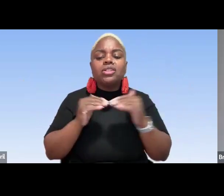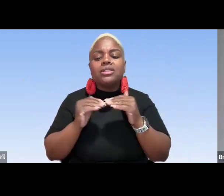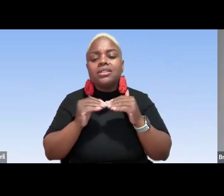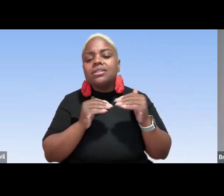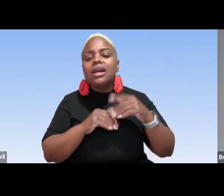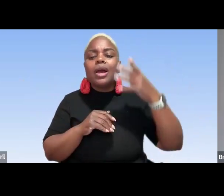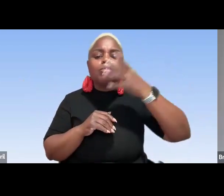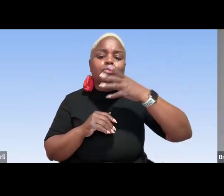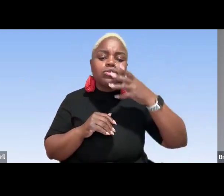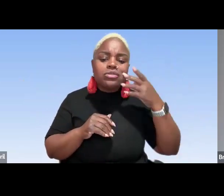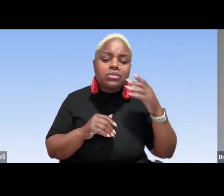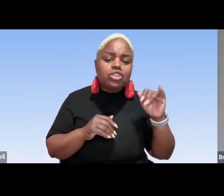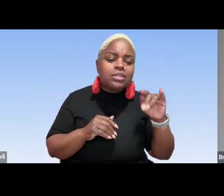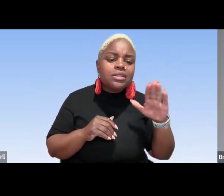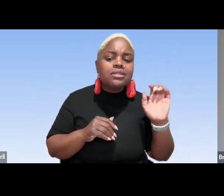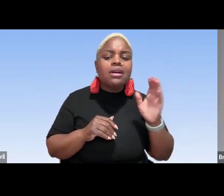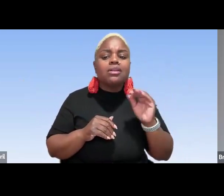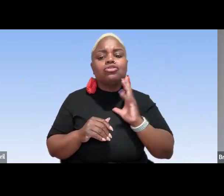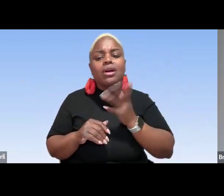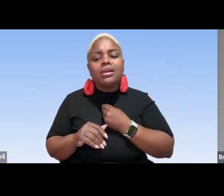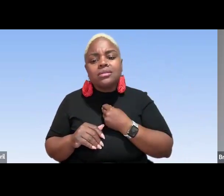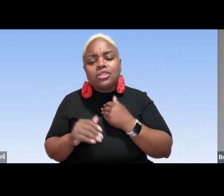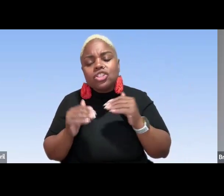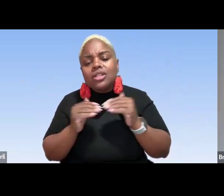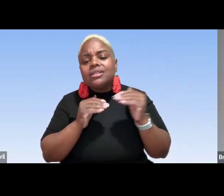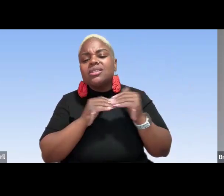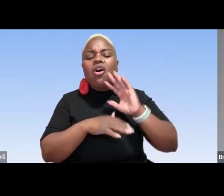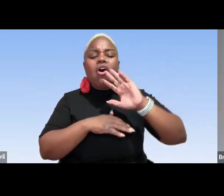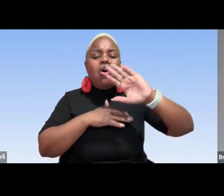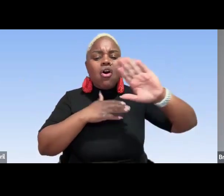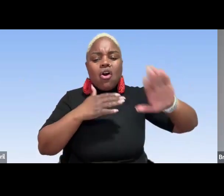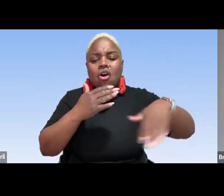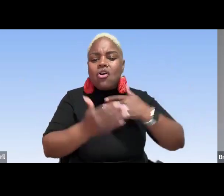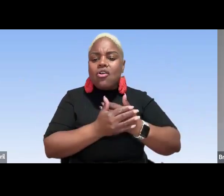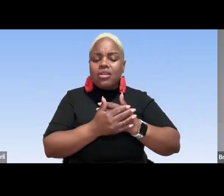all the things, right, is really essential to how we approach care work.